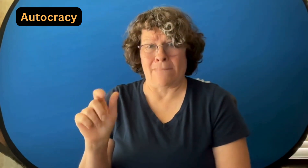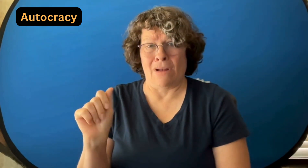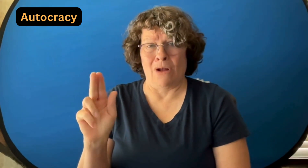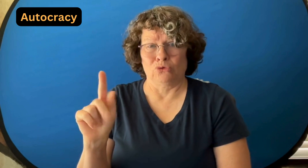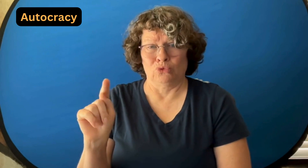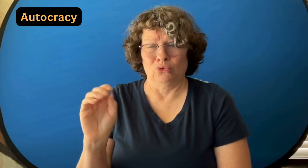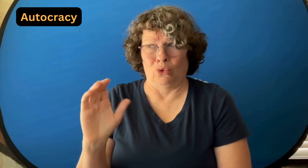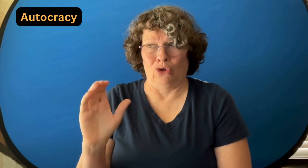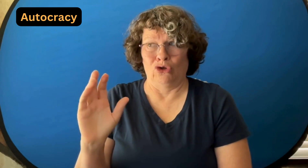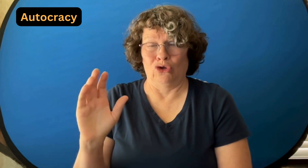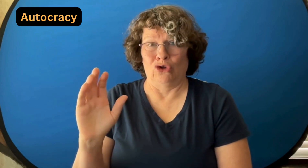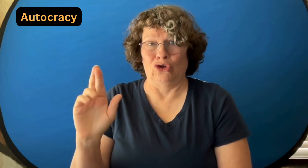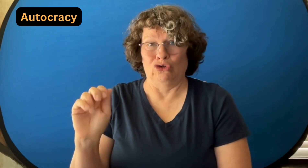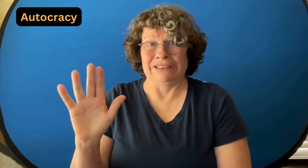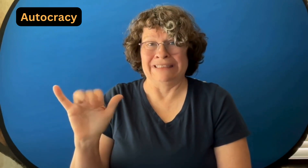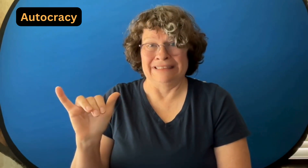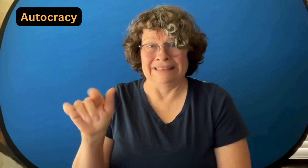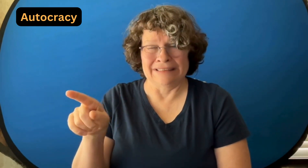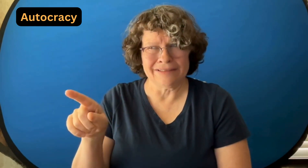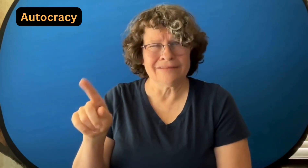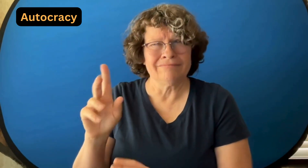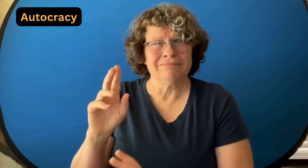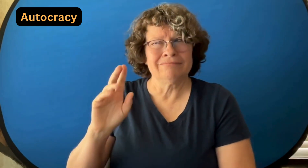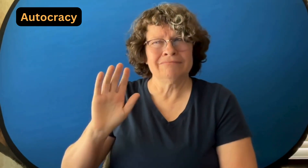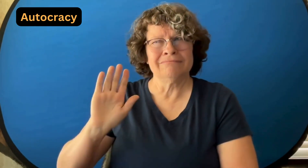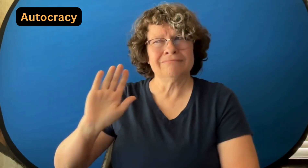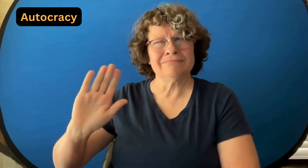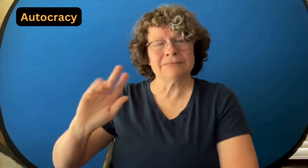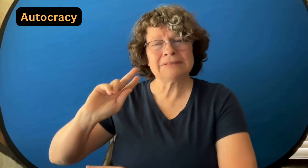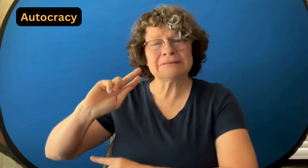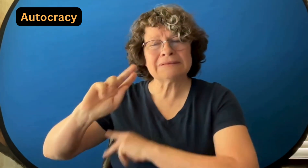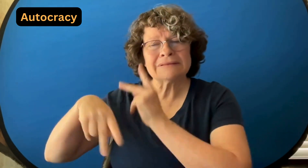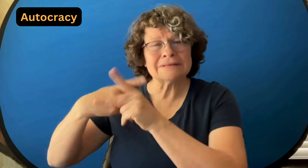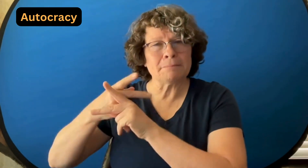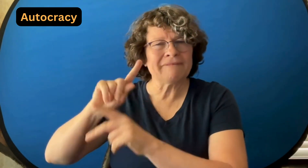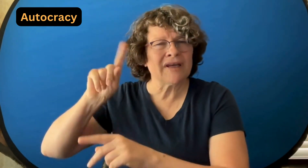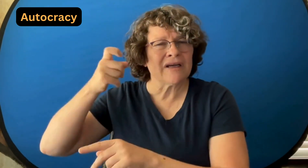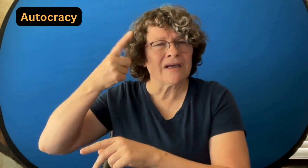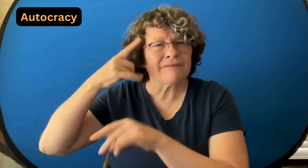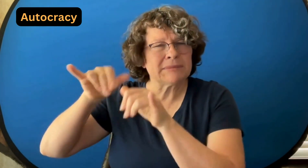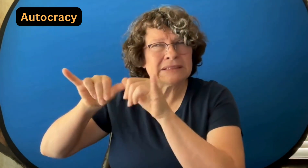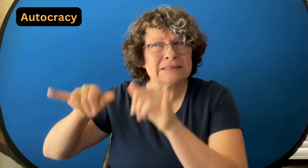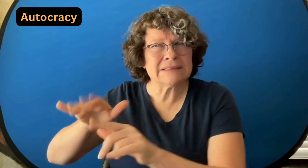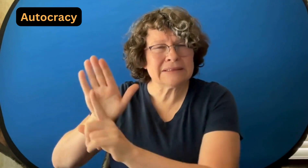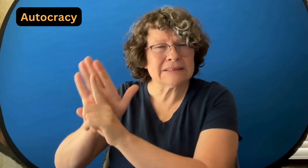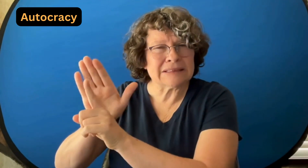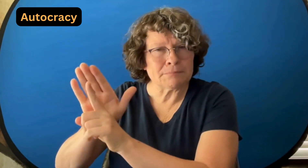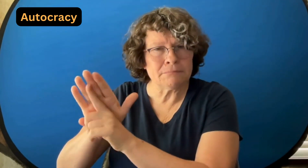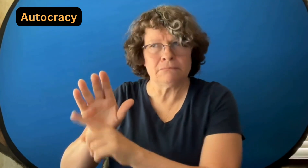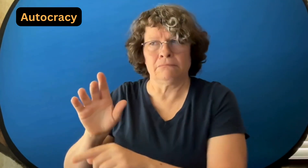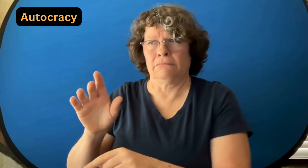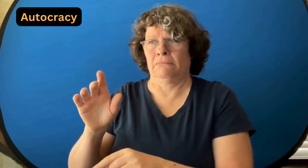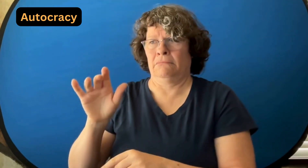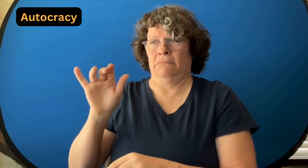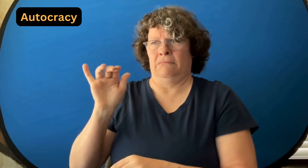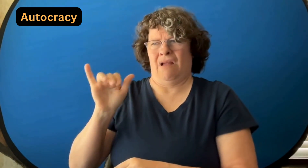Autocracy is a type of government where